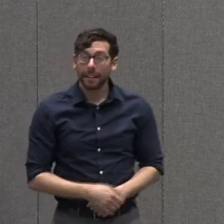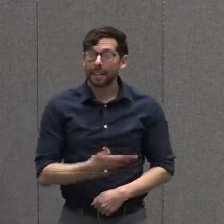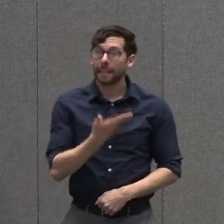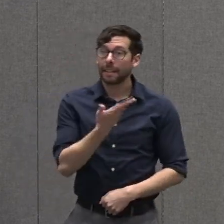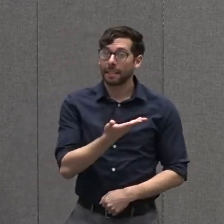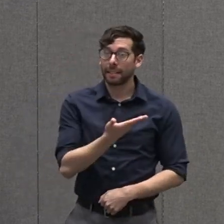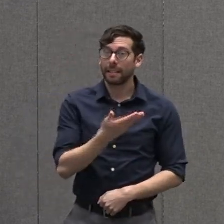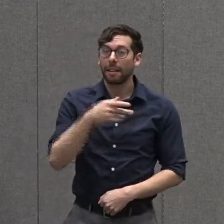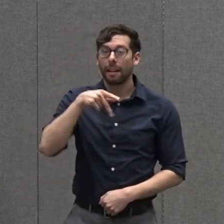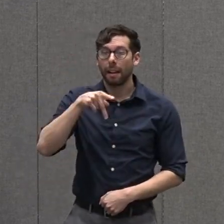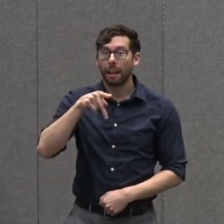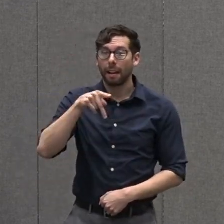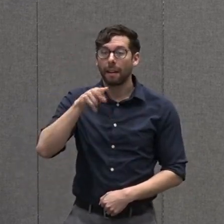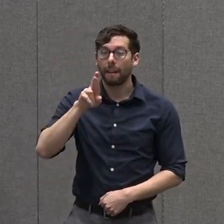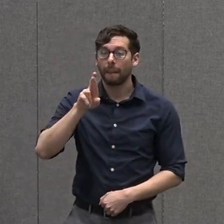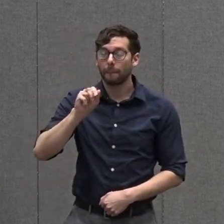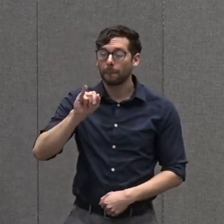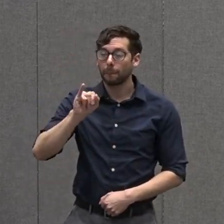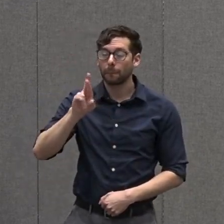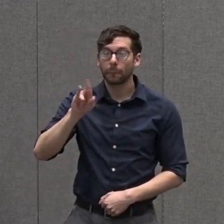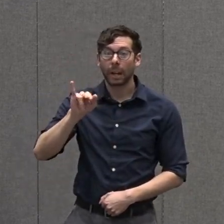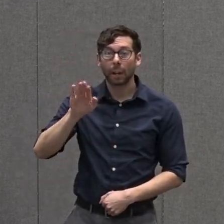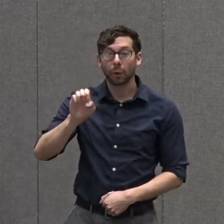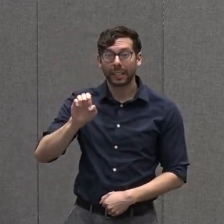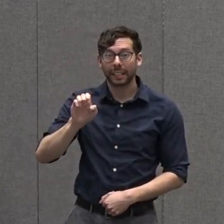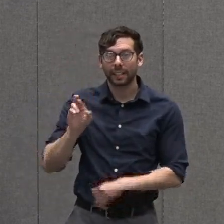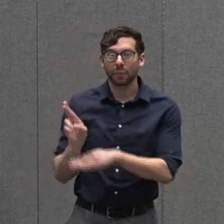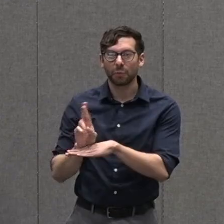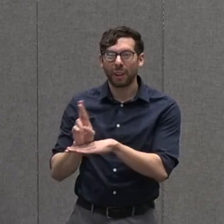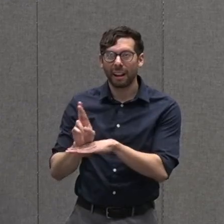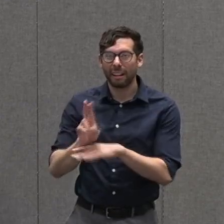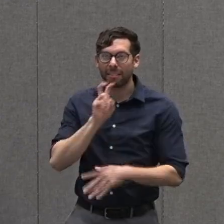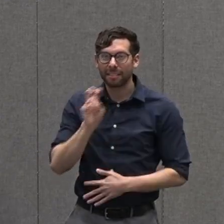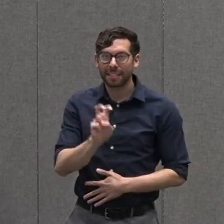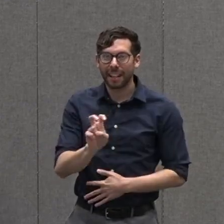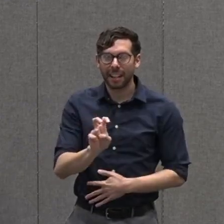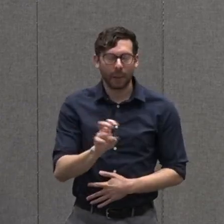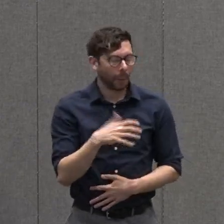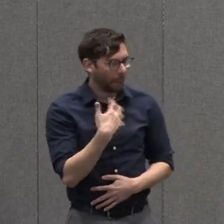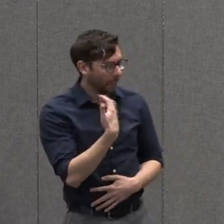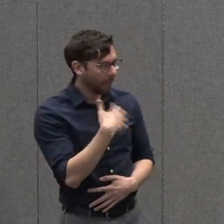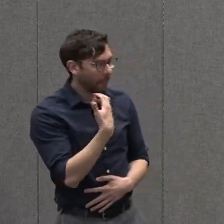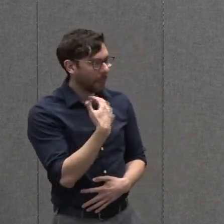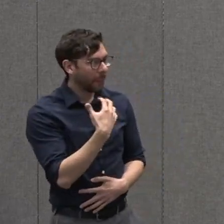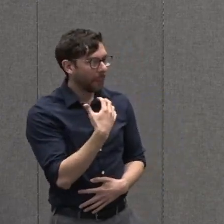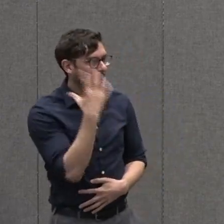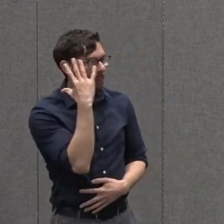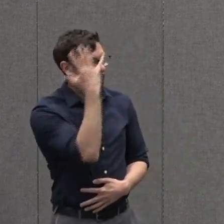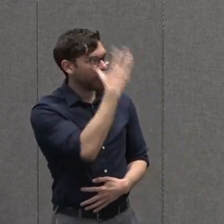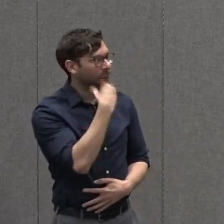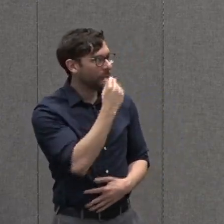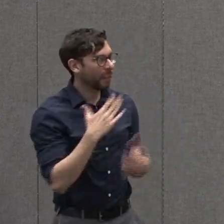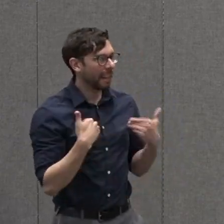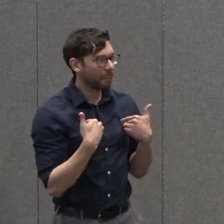The prairie rattlesnake, oh my goodness. Look at this one, what a beautiful animal. Now, can we get that one on camera.